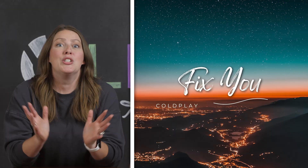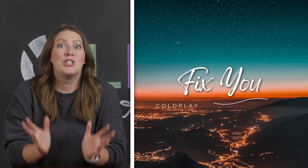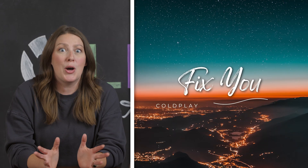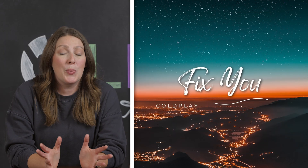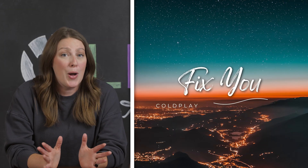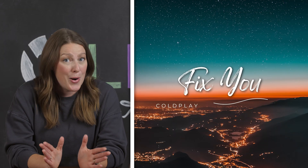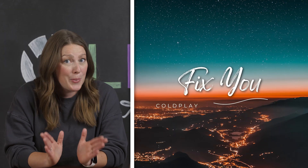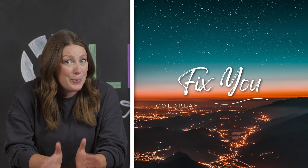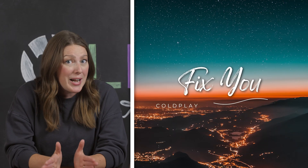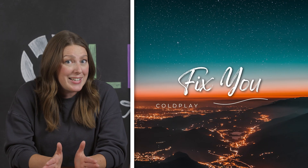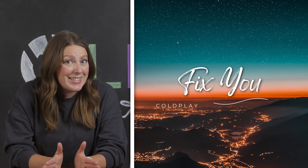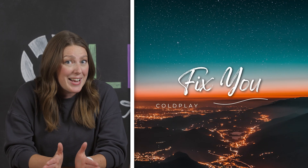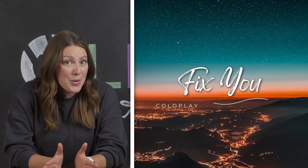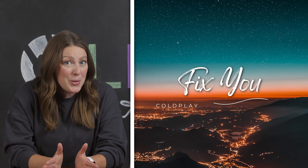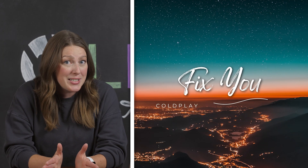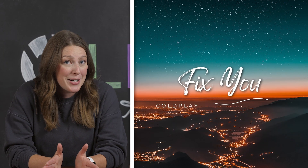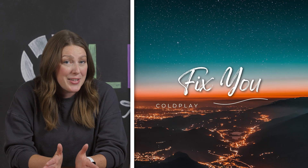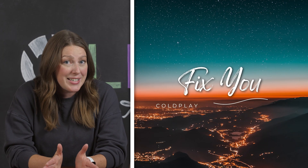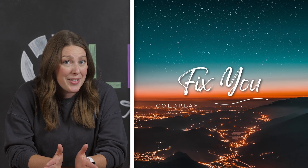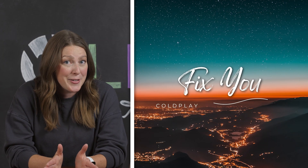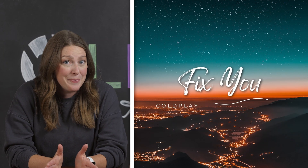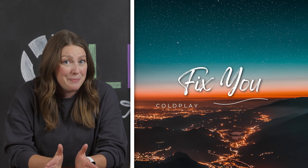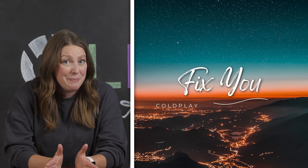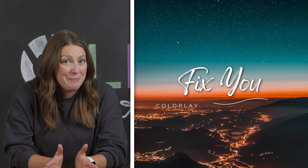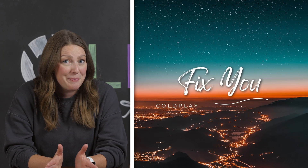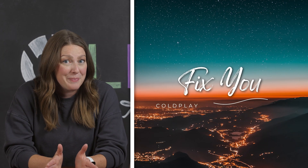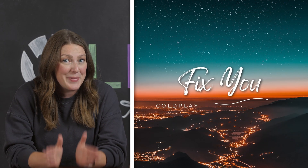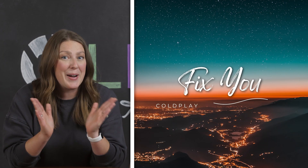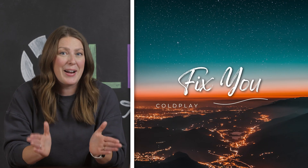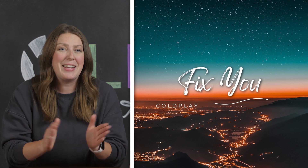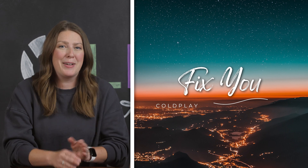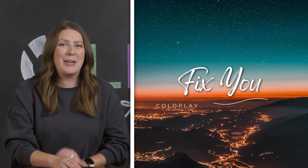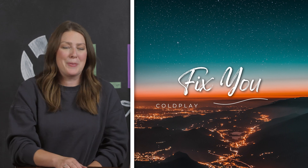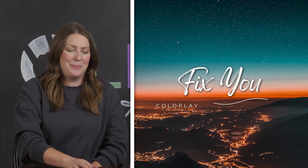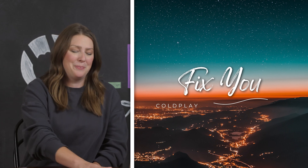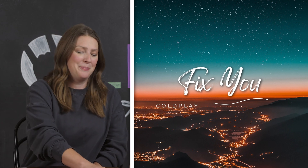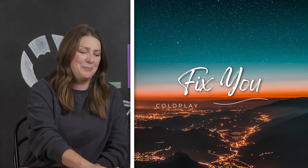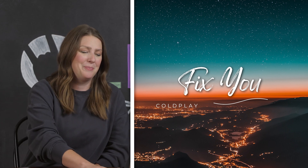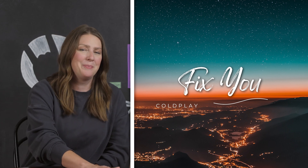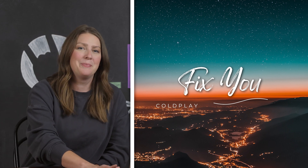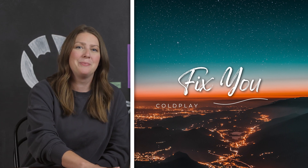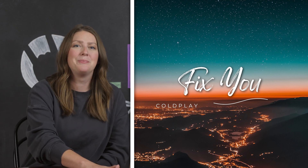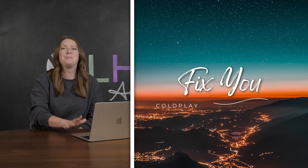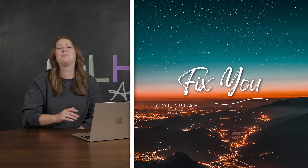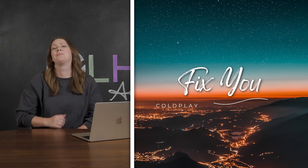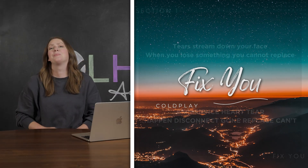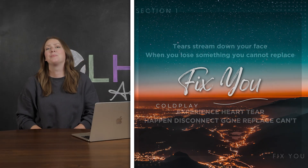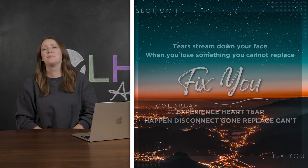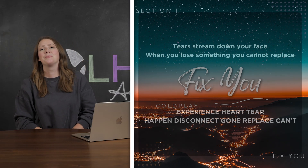So are we ready to sign the whole entire thing together? All right, here we go.